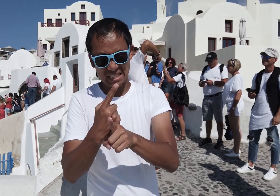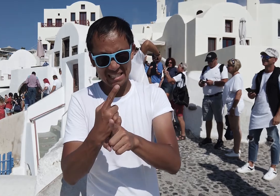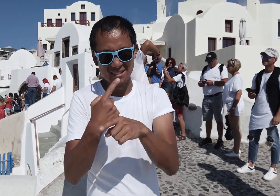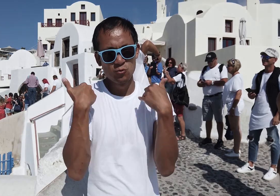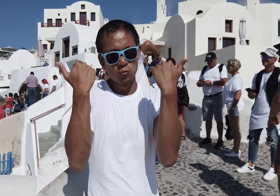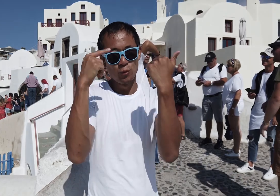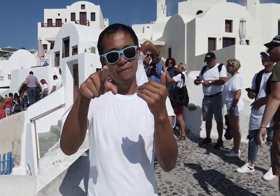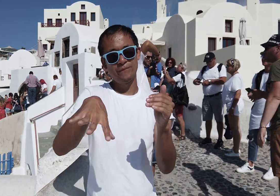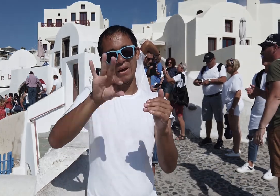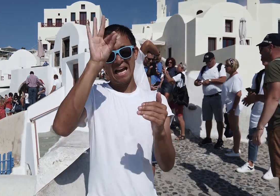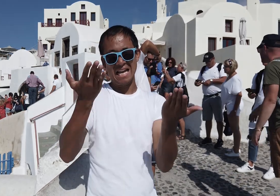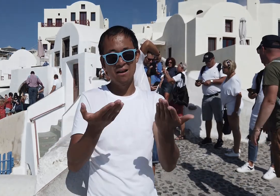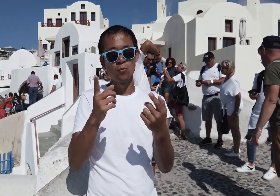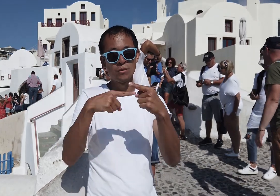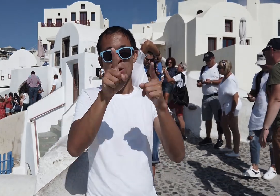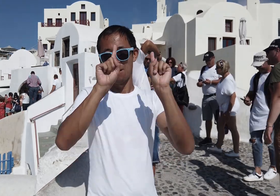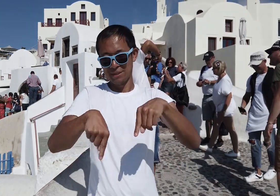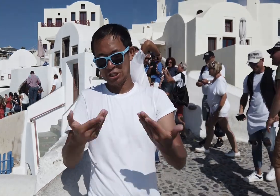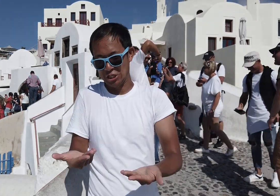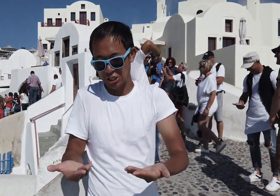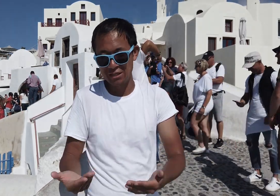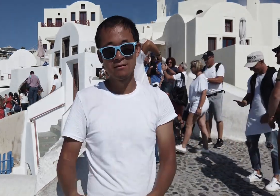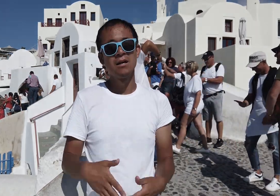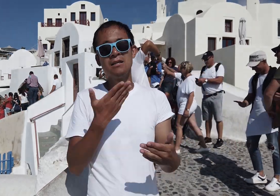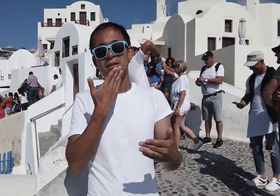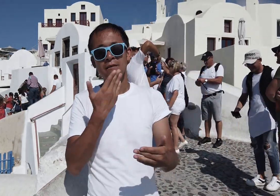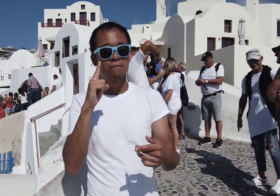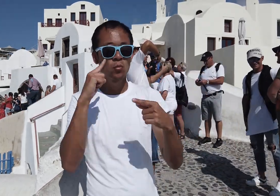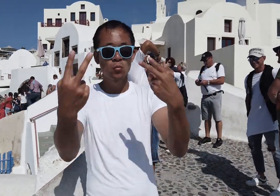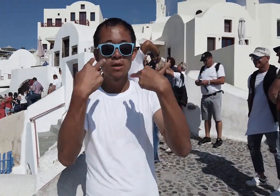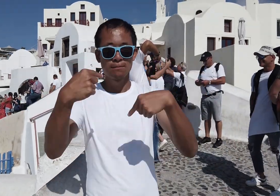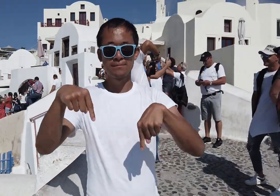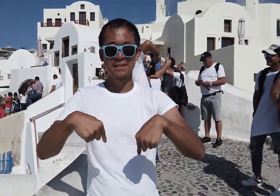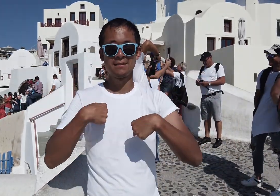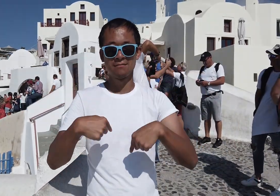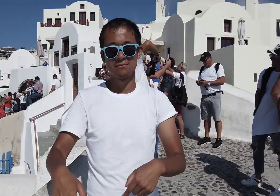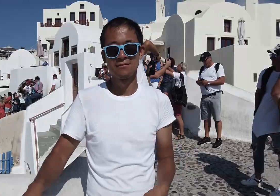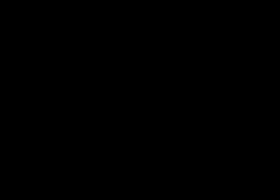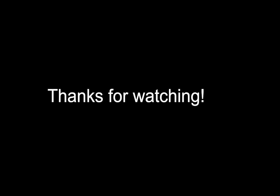It's easy, right? I hope you will find it very helpful when you visit Santorini. Thanks for watching my vlog!